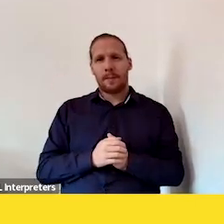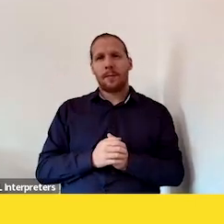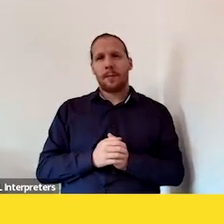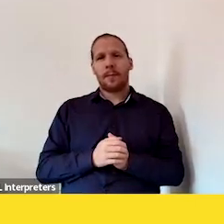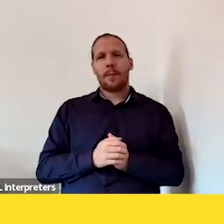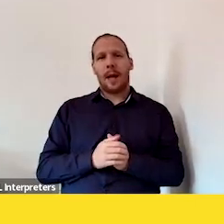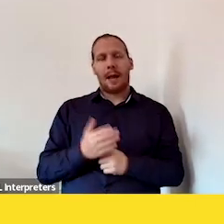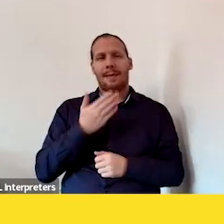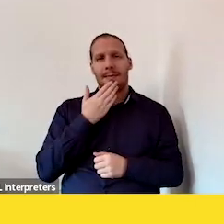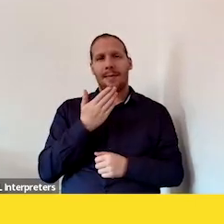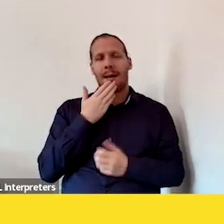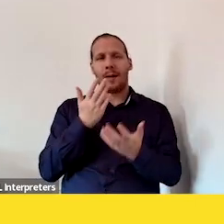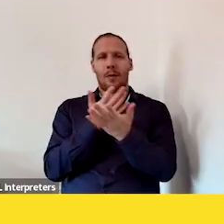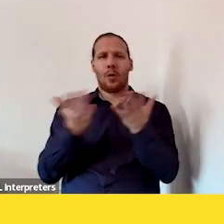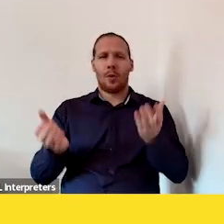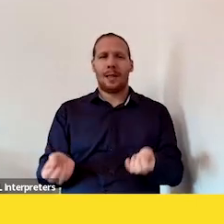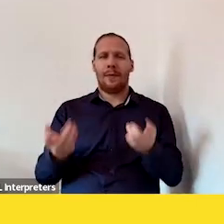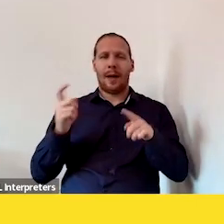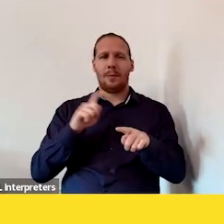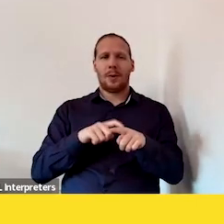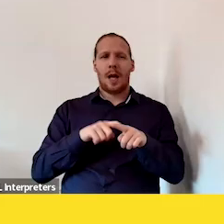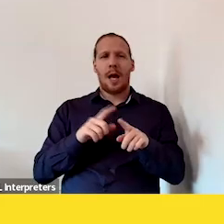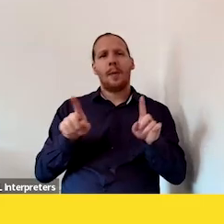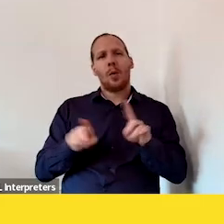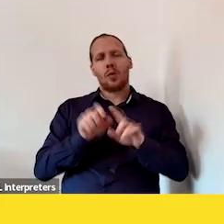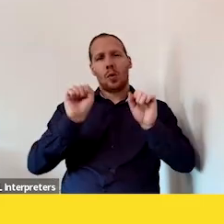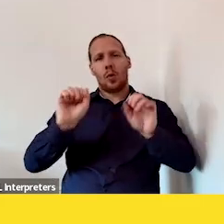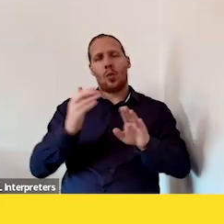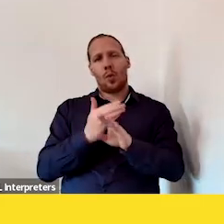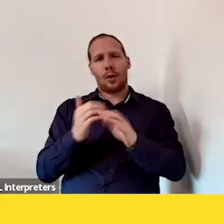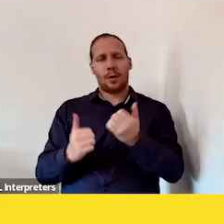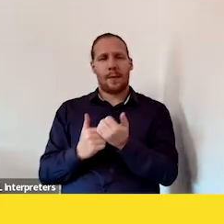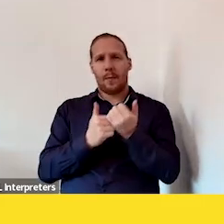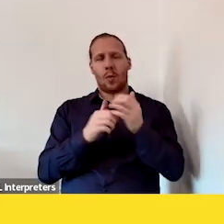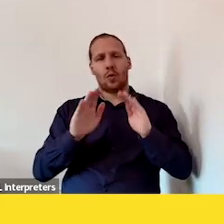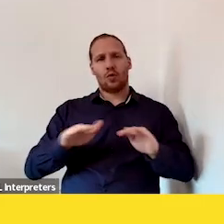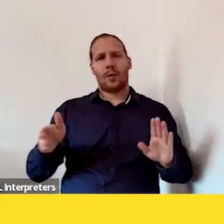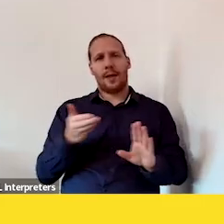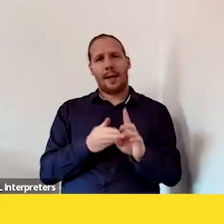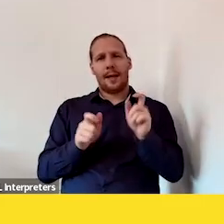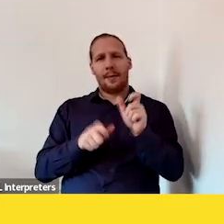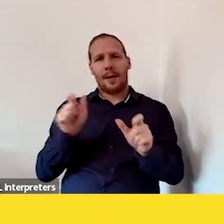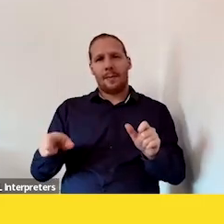I thank you for your time and all the work that you do to support children and young people in Aotearoa, Kia ora tātou.